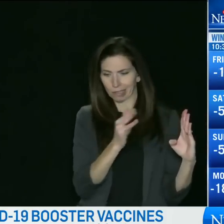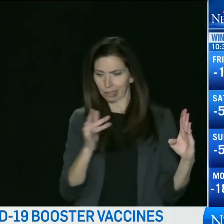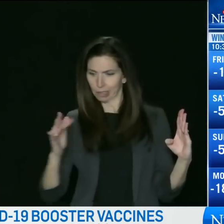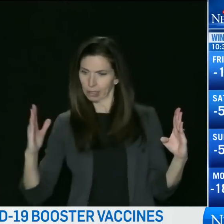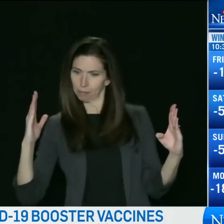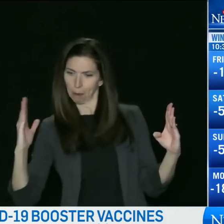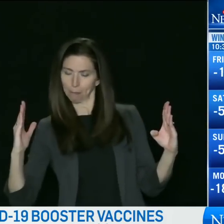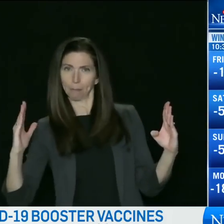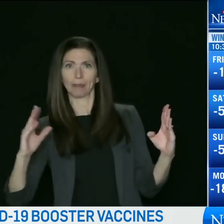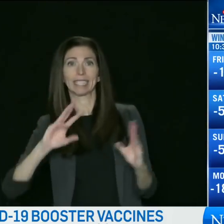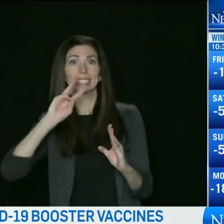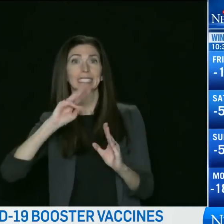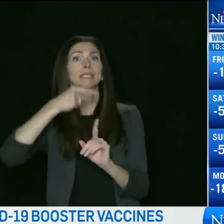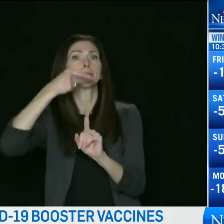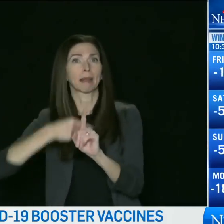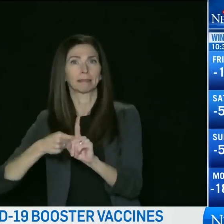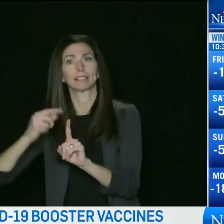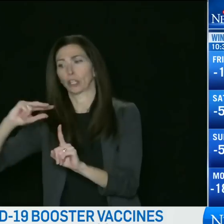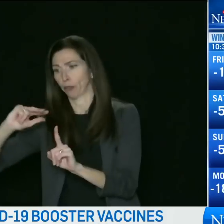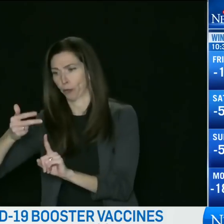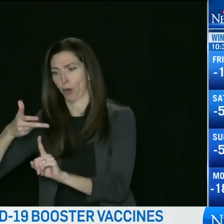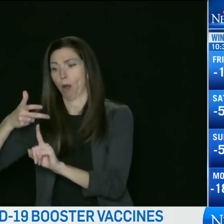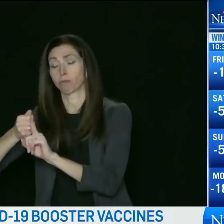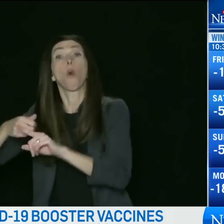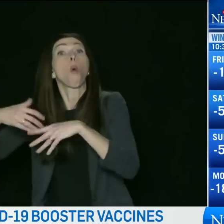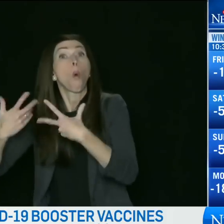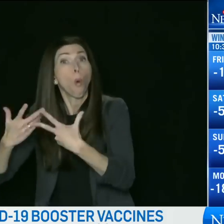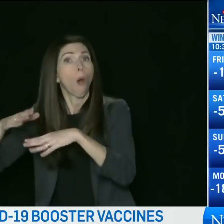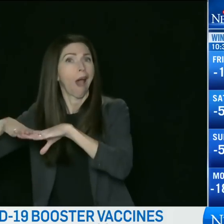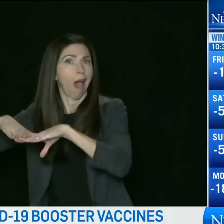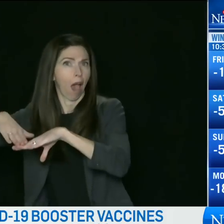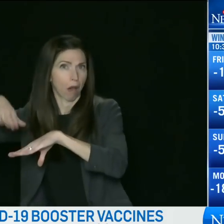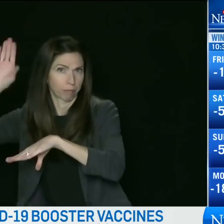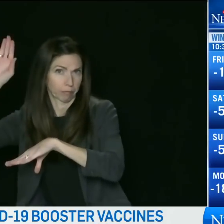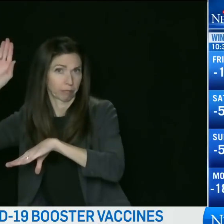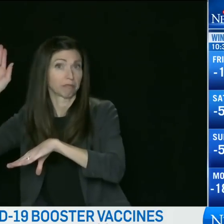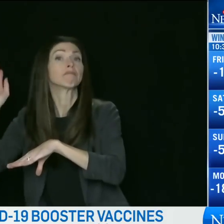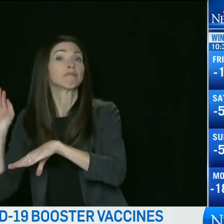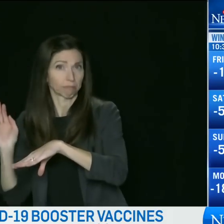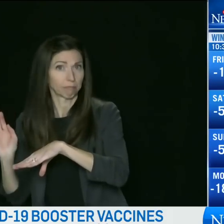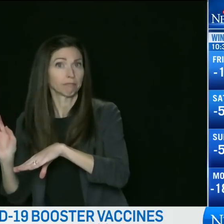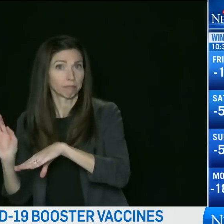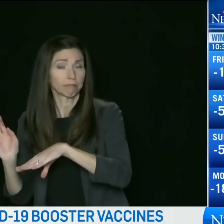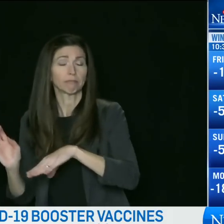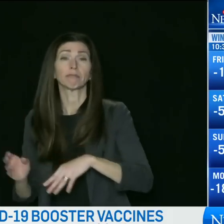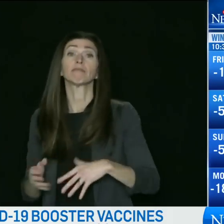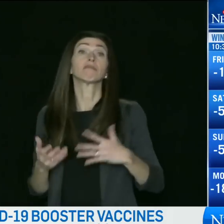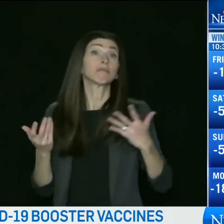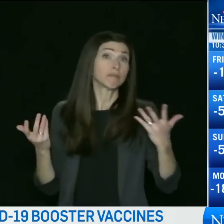SIX MONTHS AFTER THE FIRST